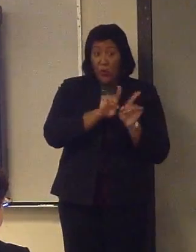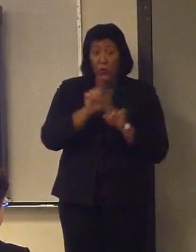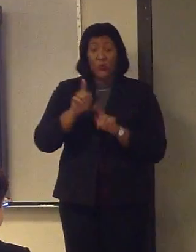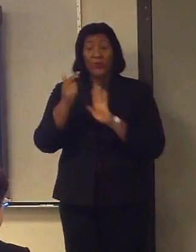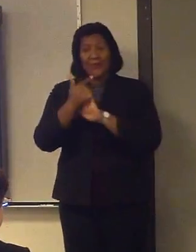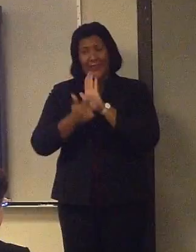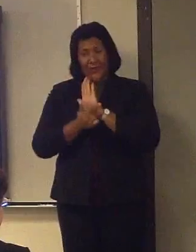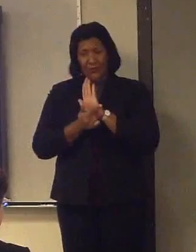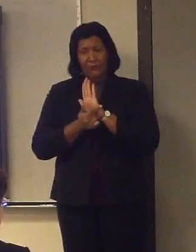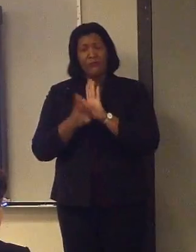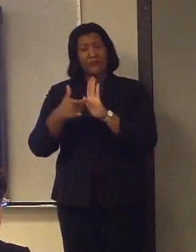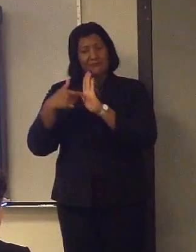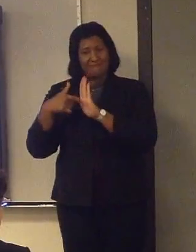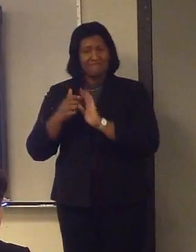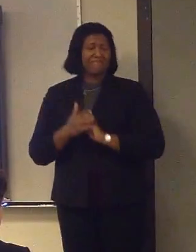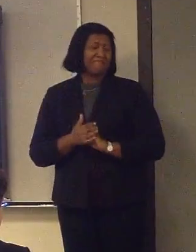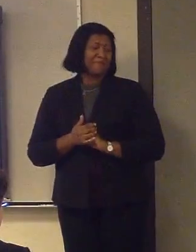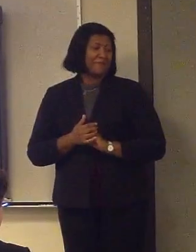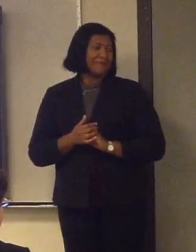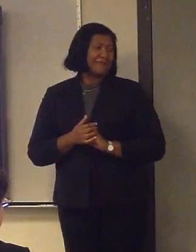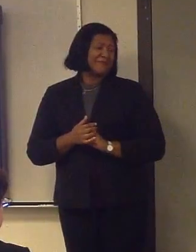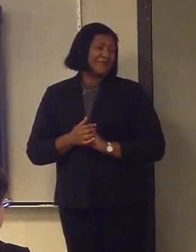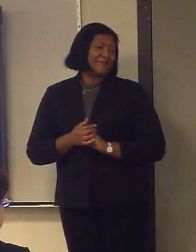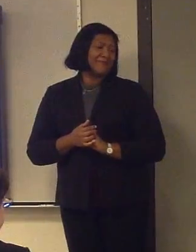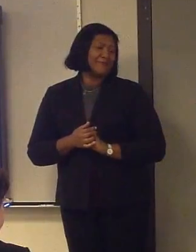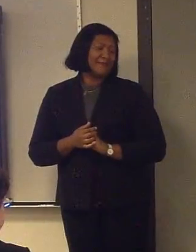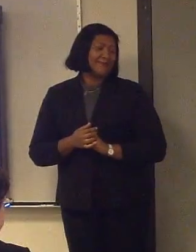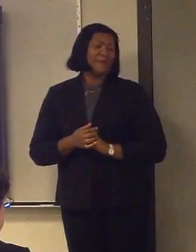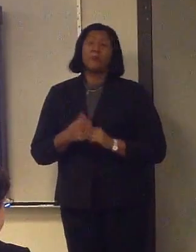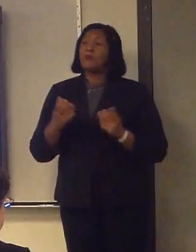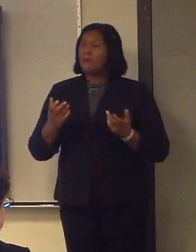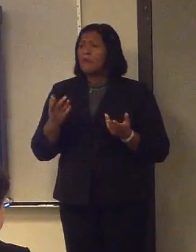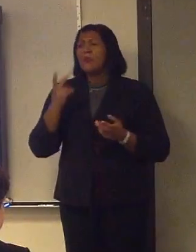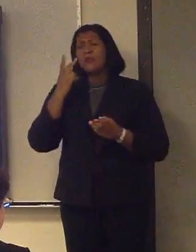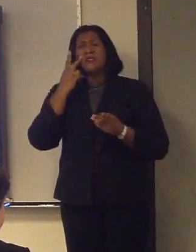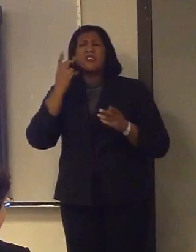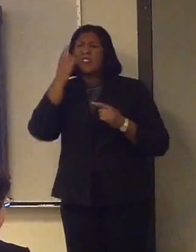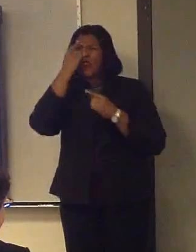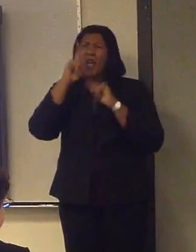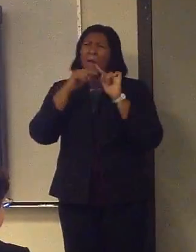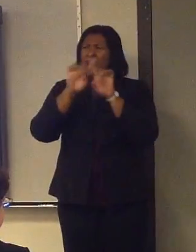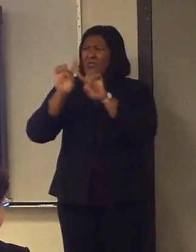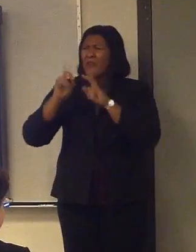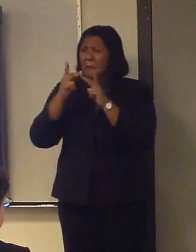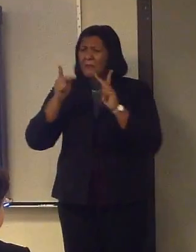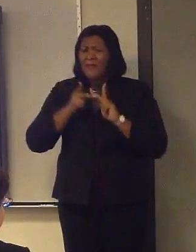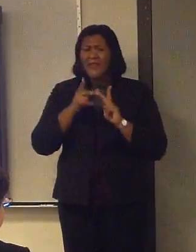Now think about all the places that spoken language needs to be understood. TV, movies,